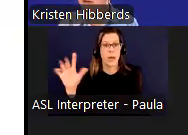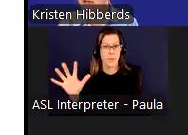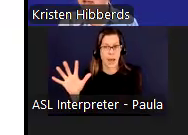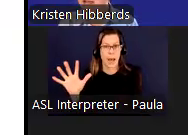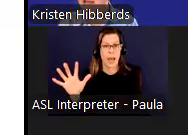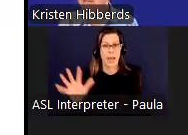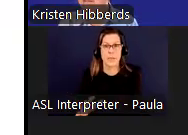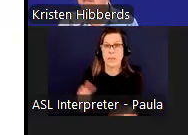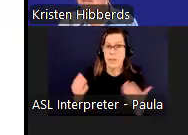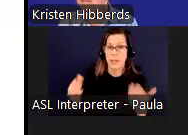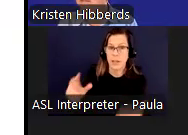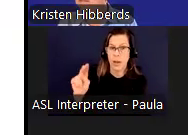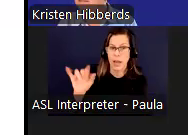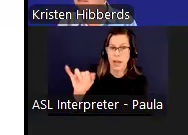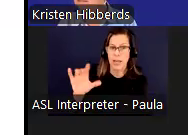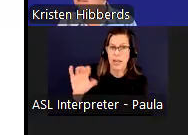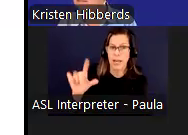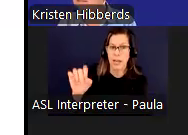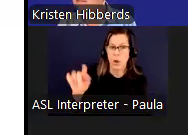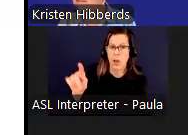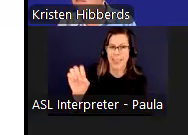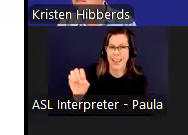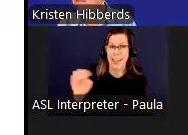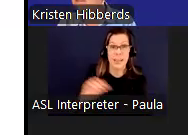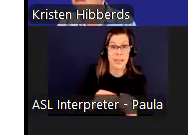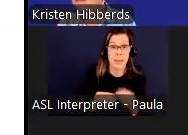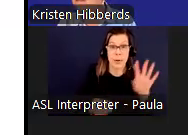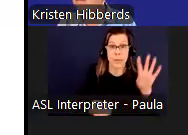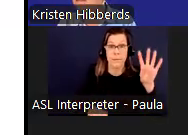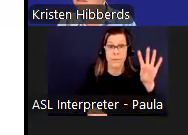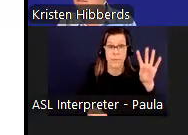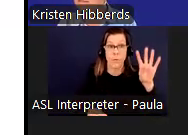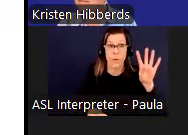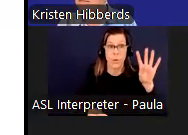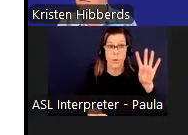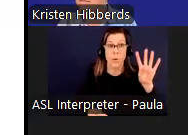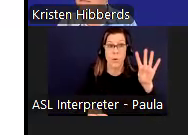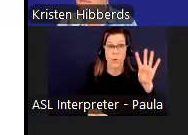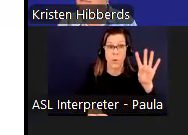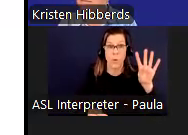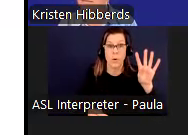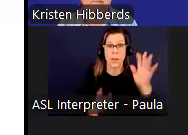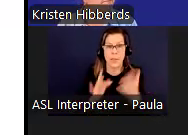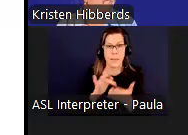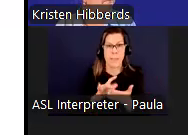Go ahead, Nicolette. So under #4 on the kind of in the middle of page 29.